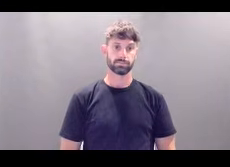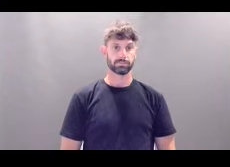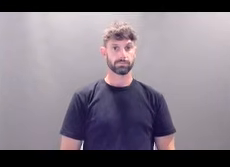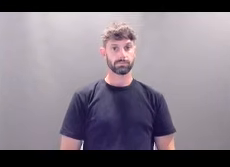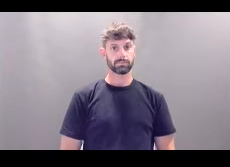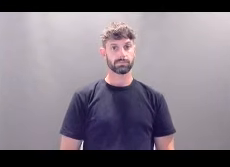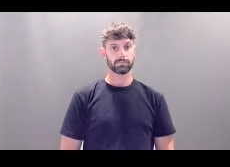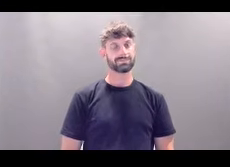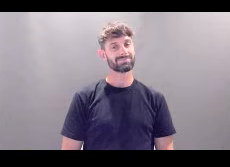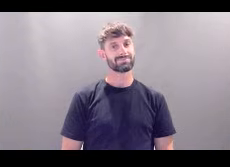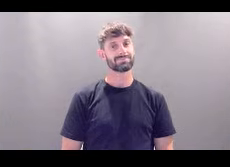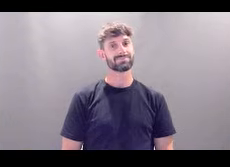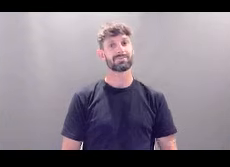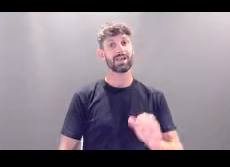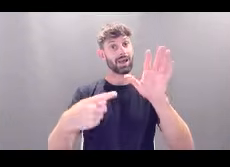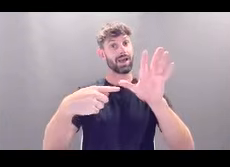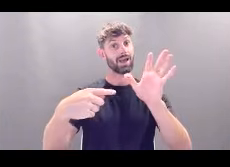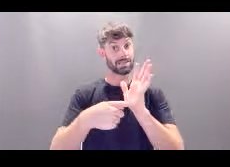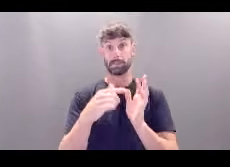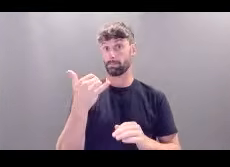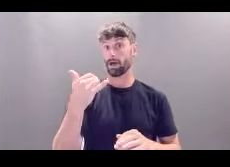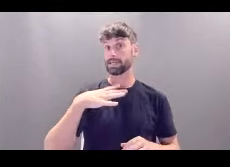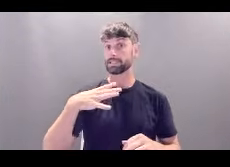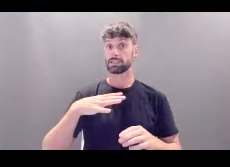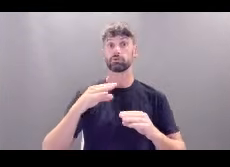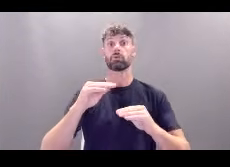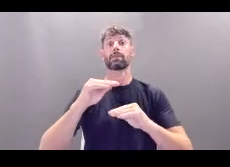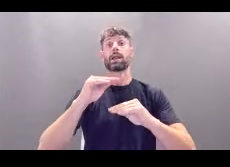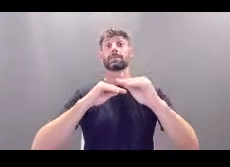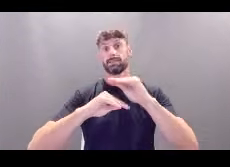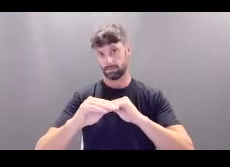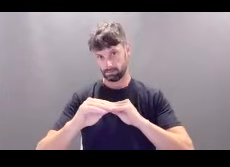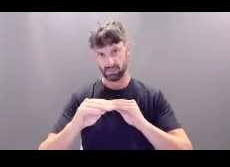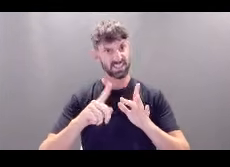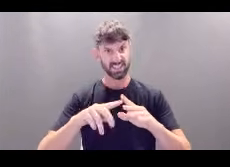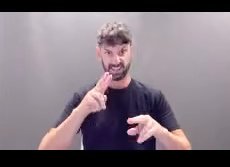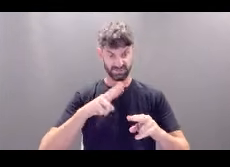AT may need replacing when it doesn't work anymore or if it